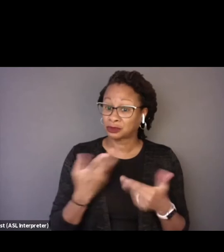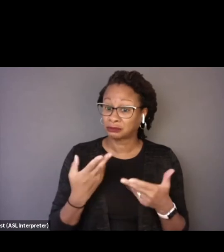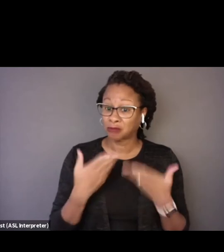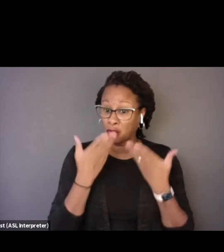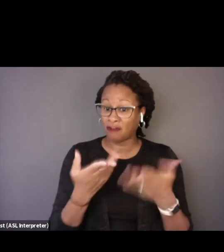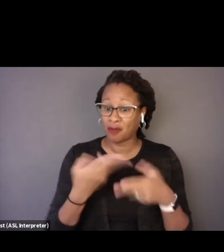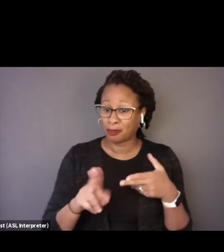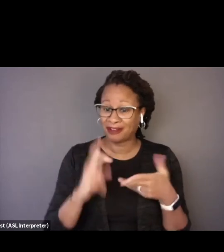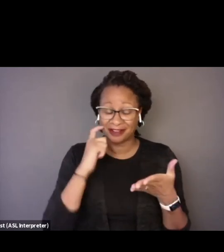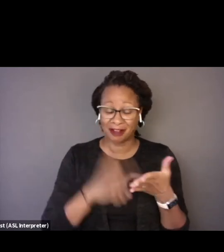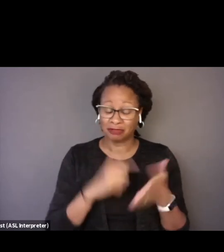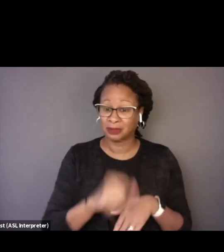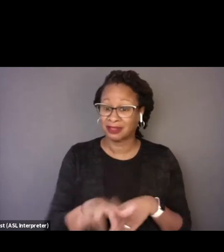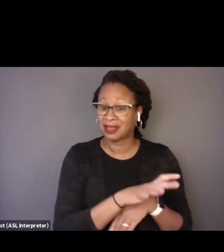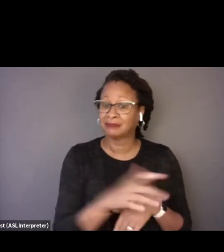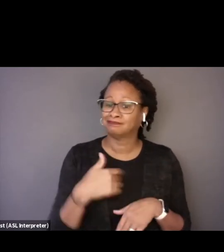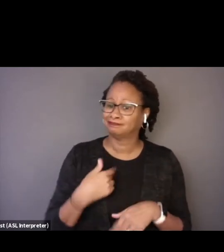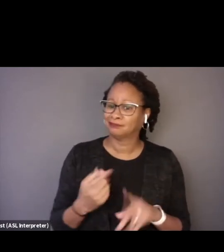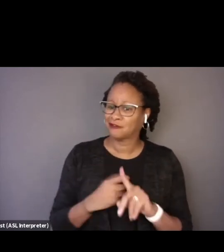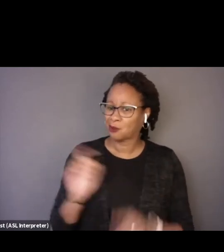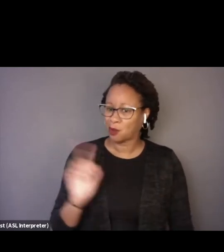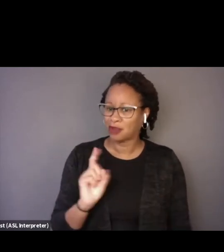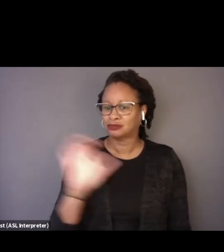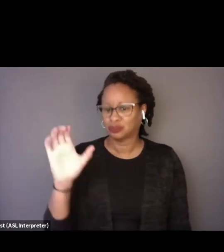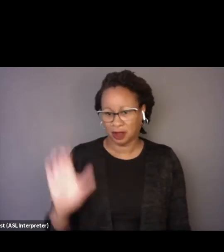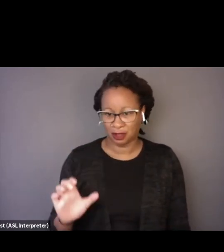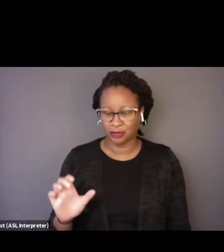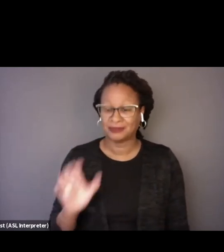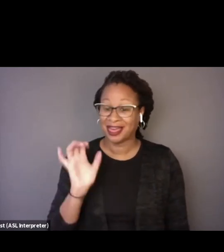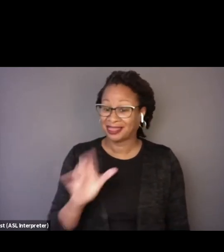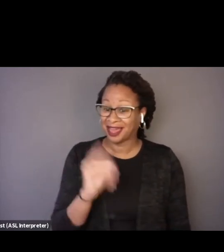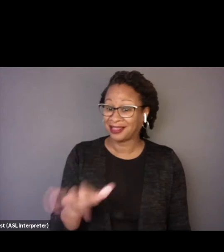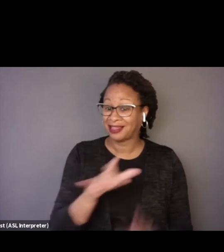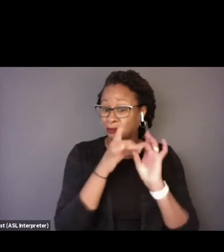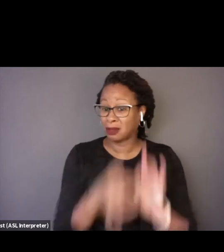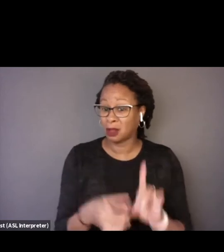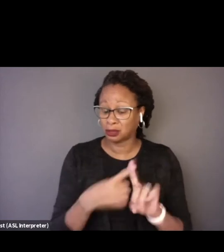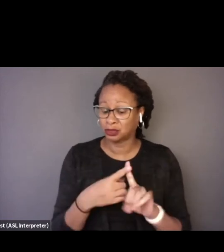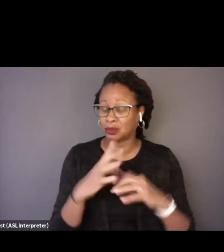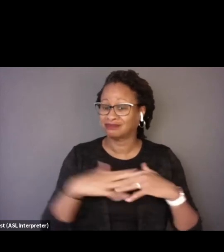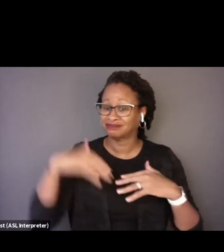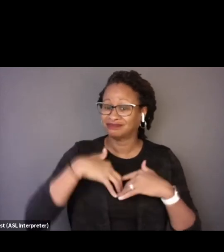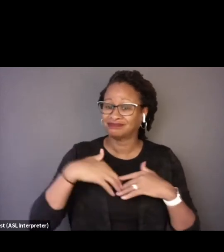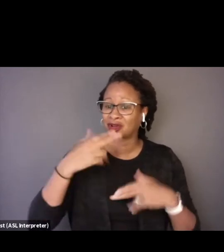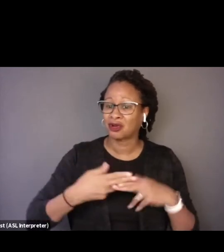I am coming to you today from Chicago, which is on the unceded land of the Pottawatomie people